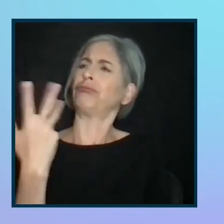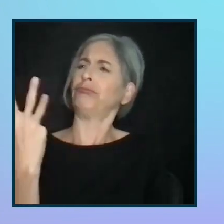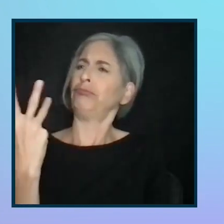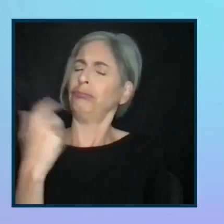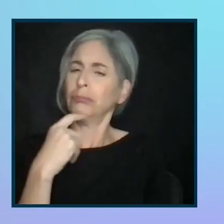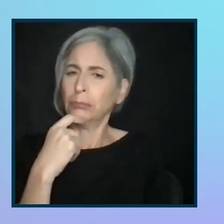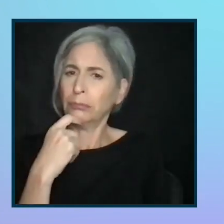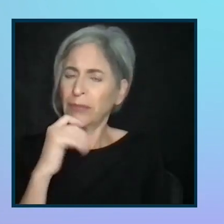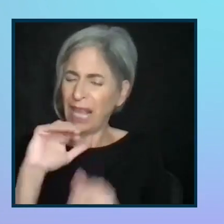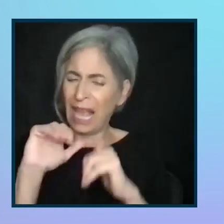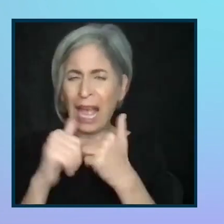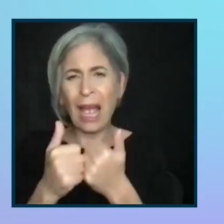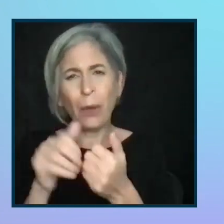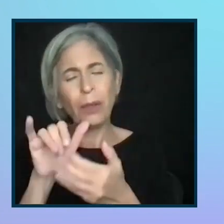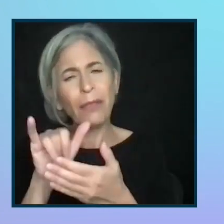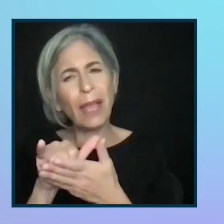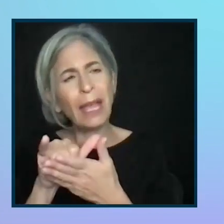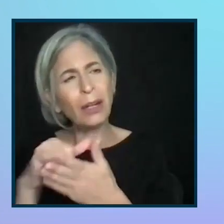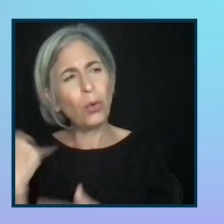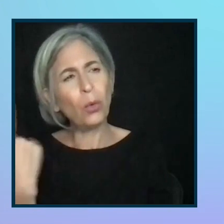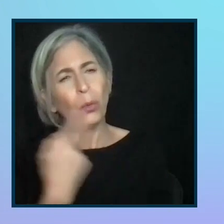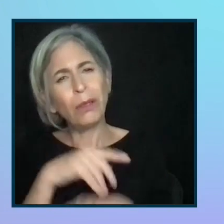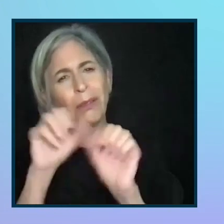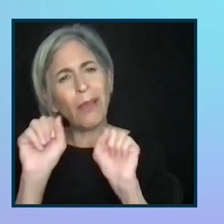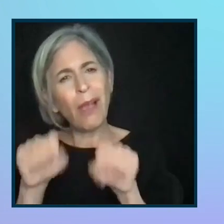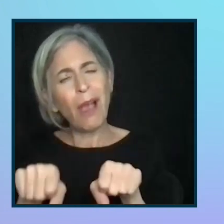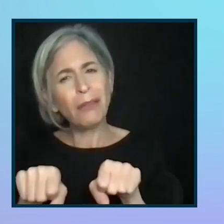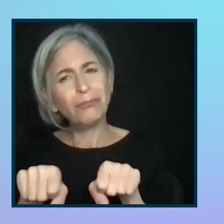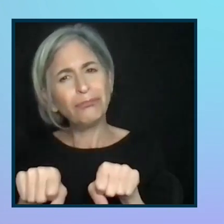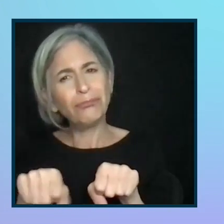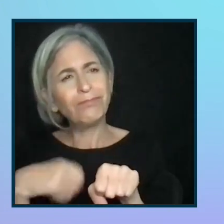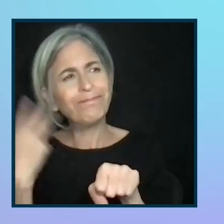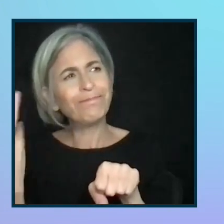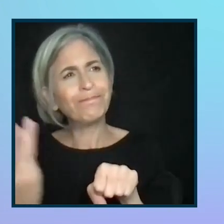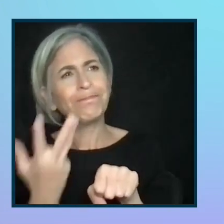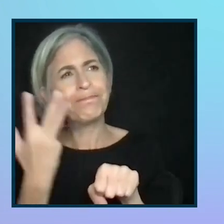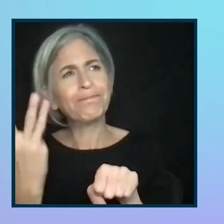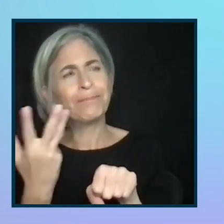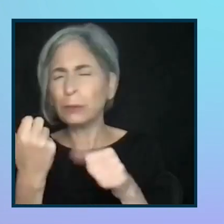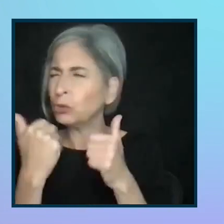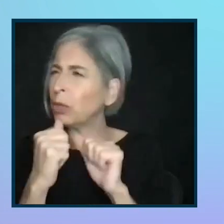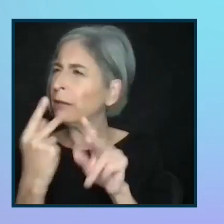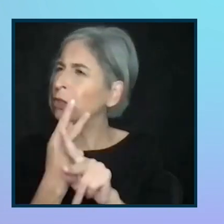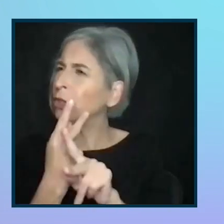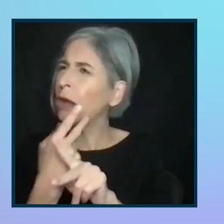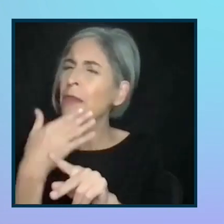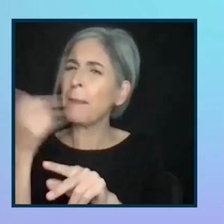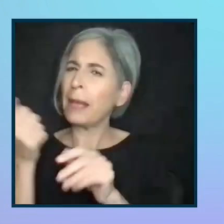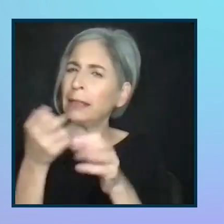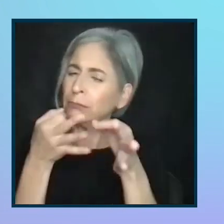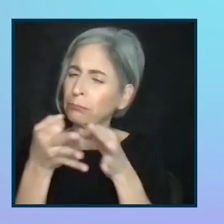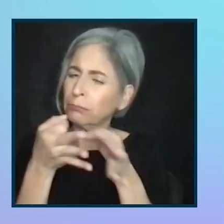how is it that, you know, we can, I'm trying to figure out the best way to explain this, sorry about that.